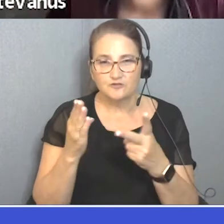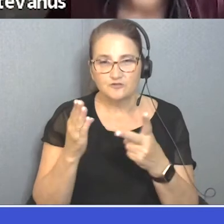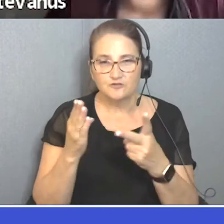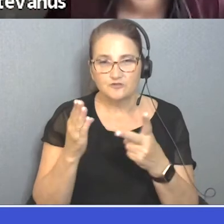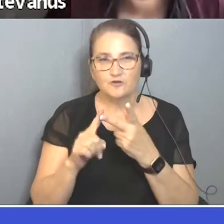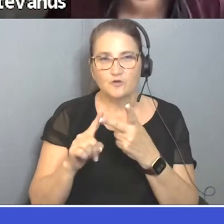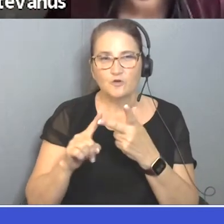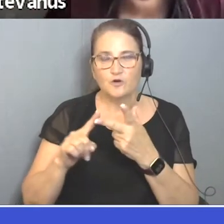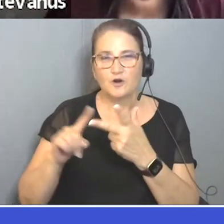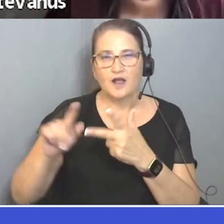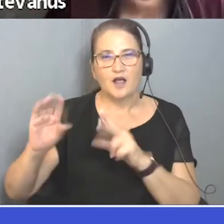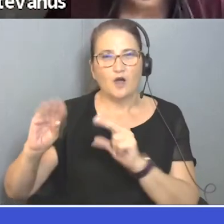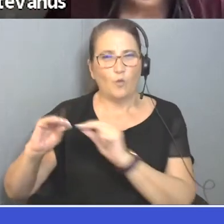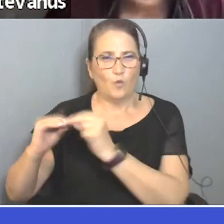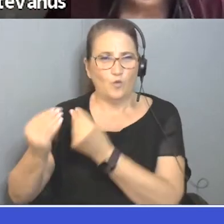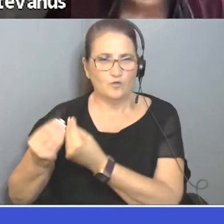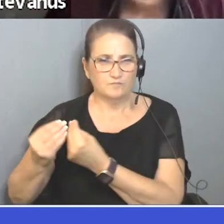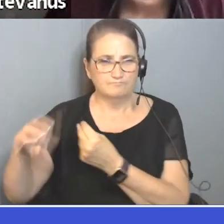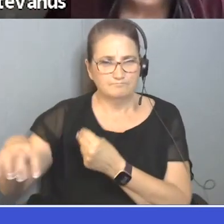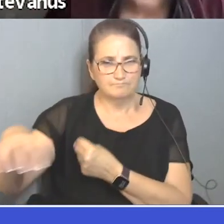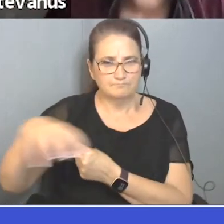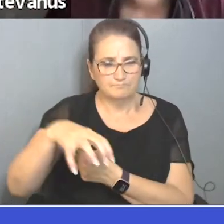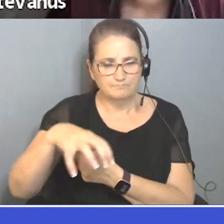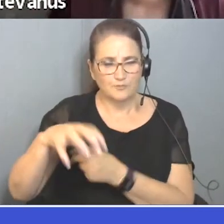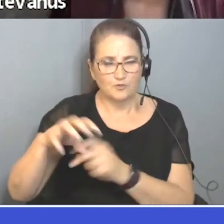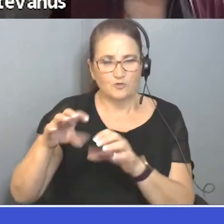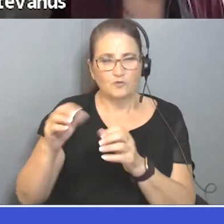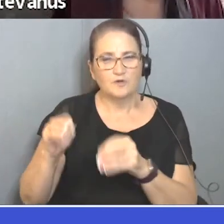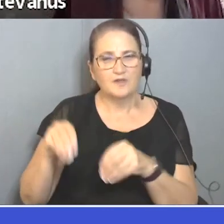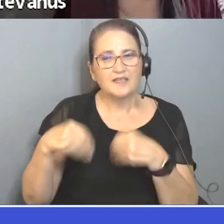industries, services, or sectors